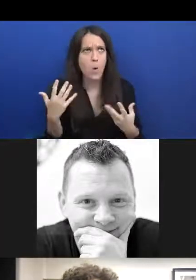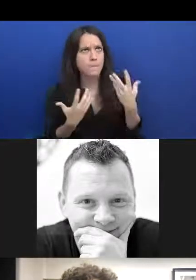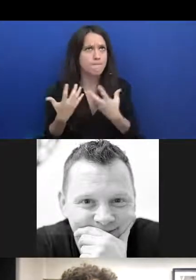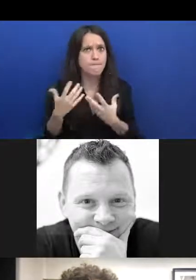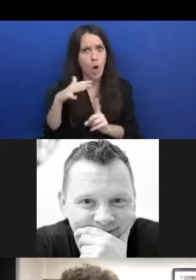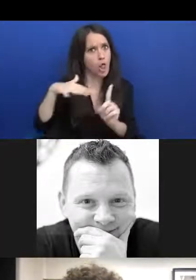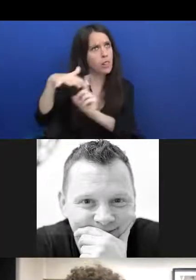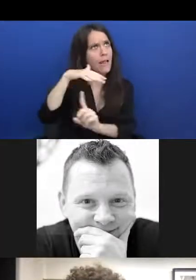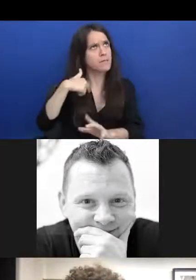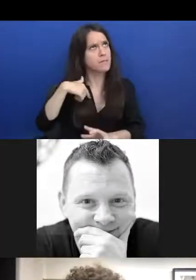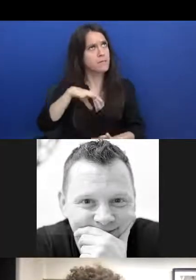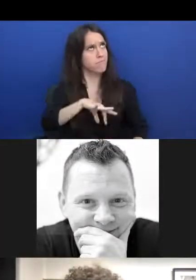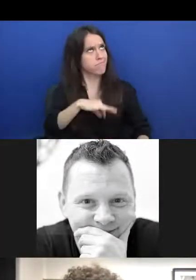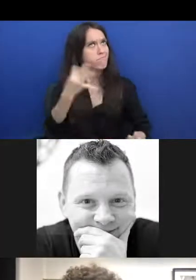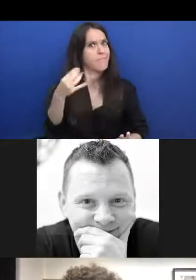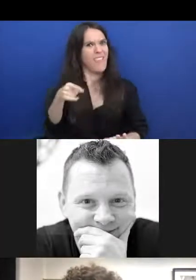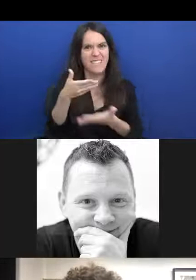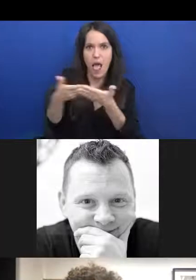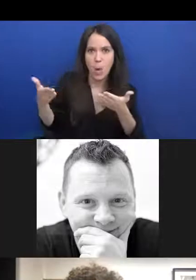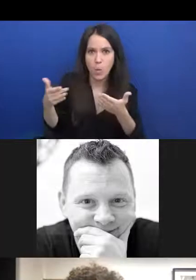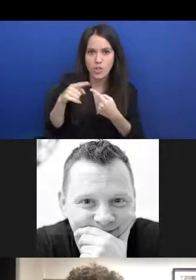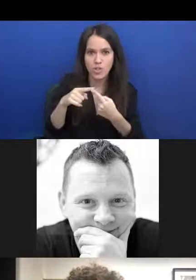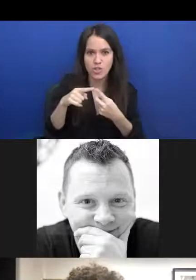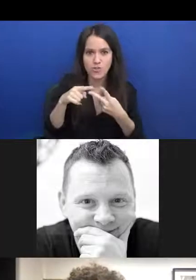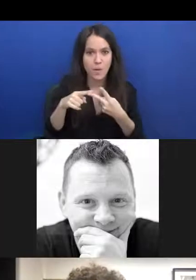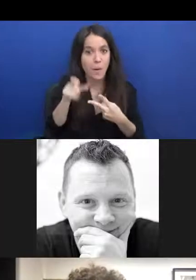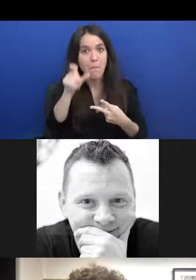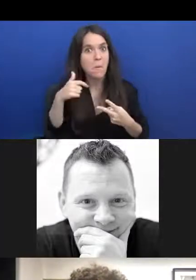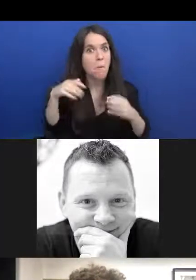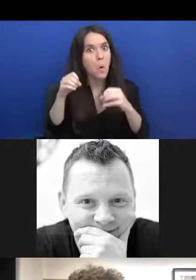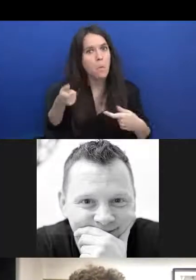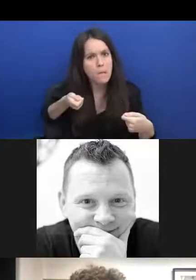why do people often avoid accommodation and code switching how fixed or flexible are